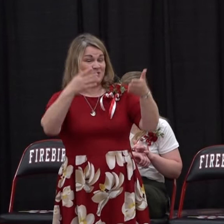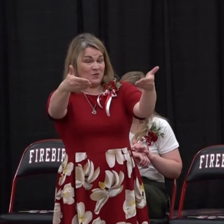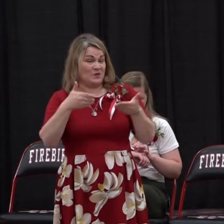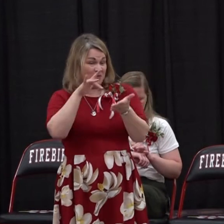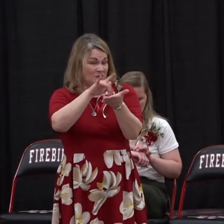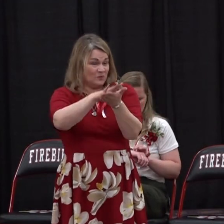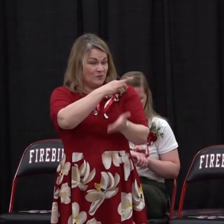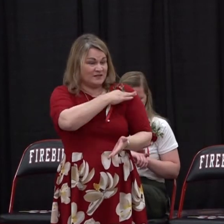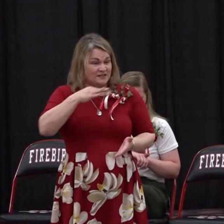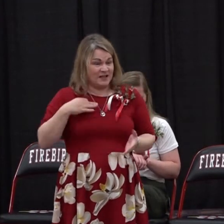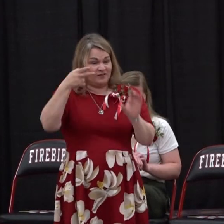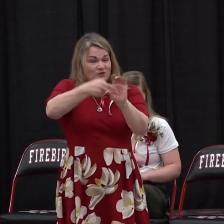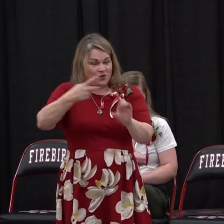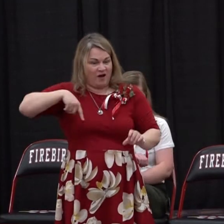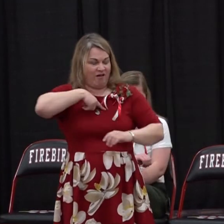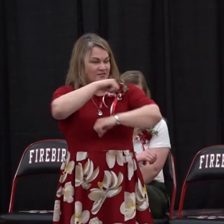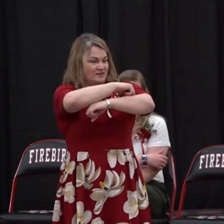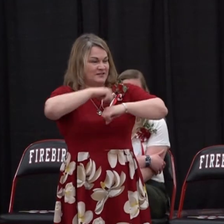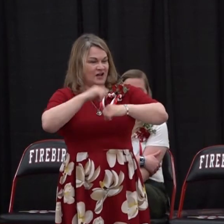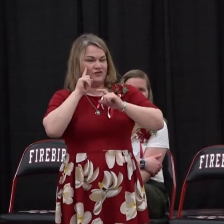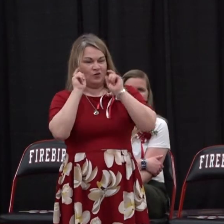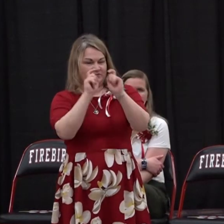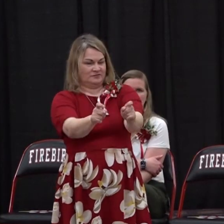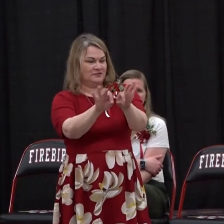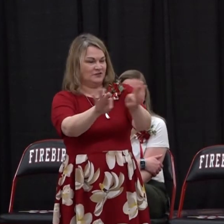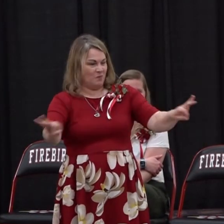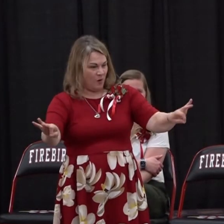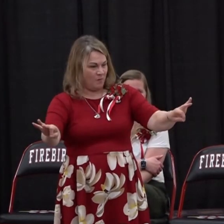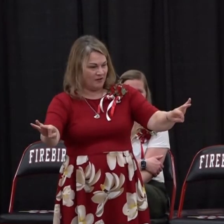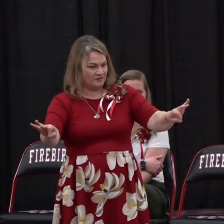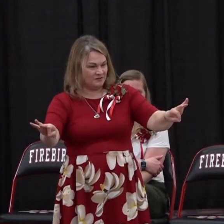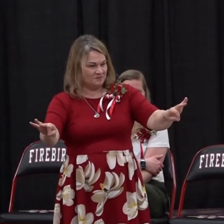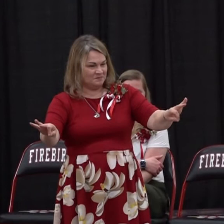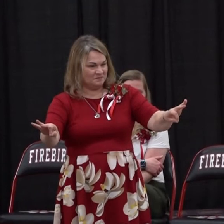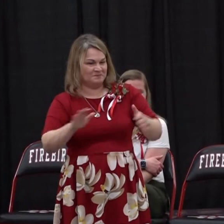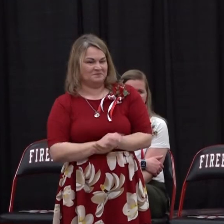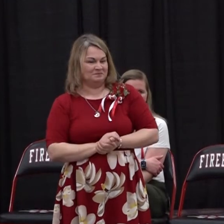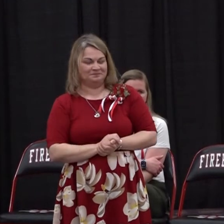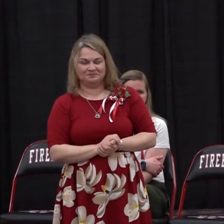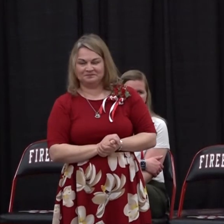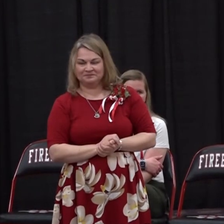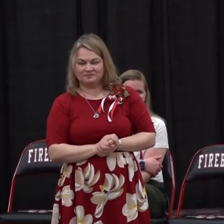Alright. I would like to ask for the middle school staff to come up and join me to give their